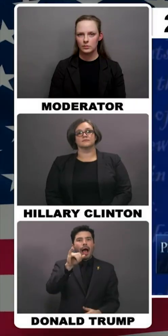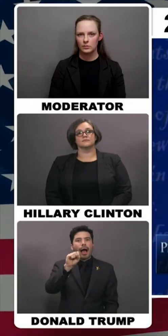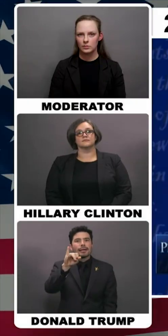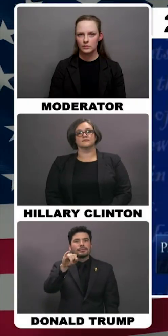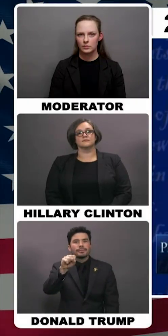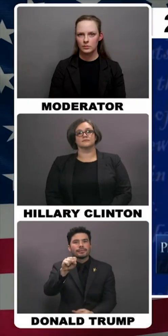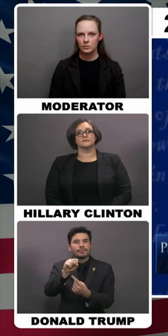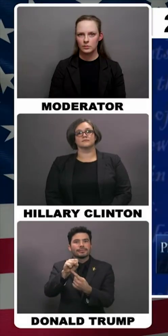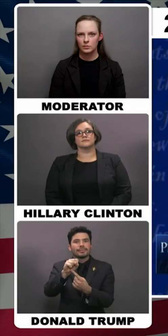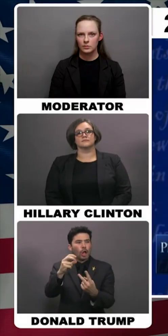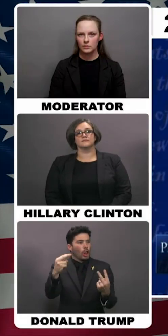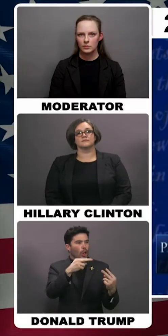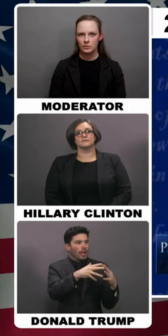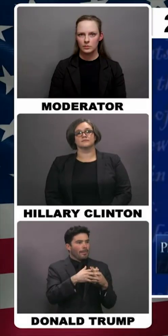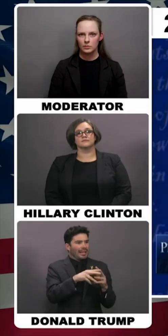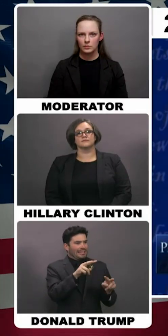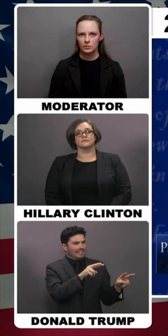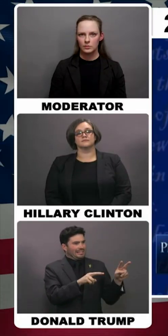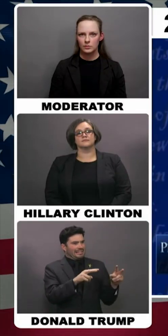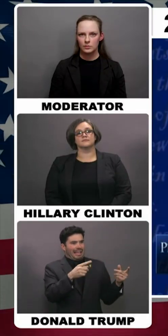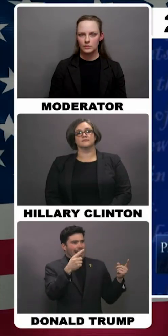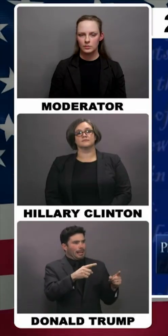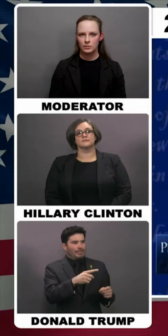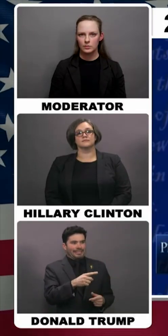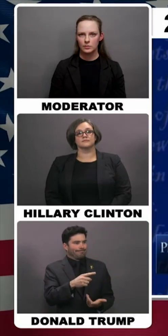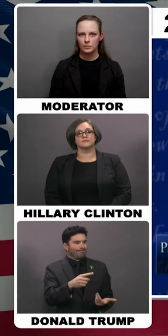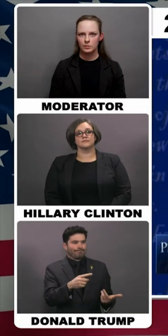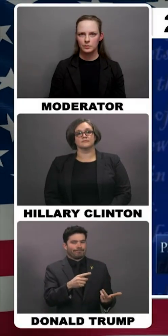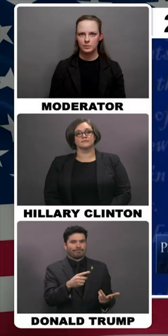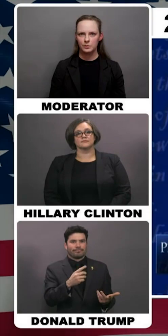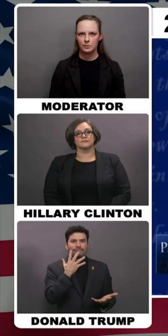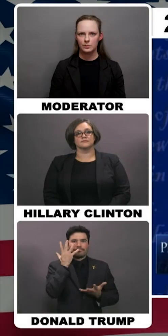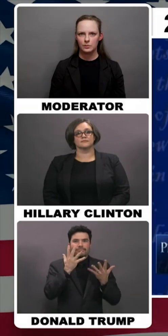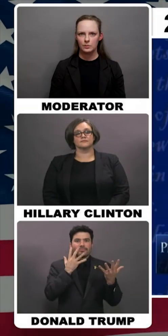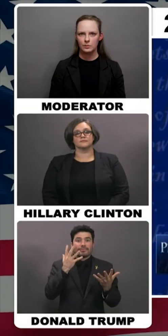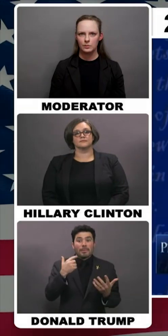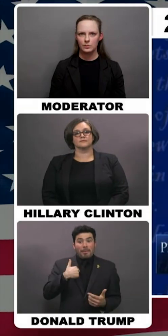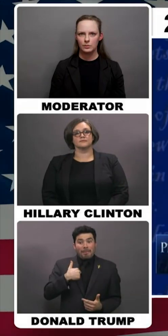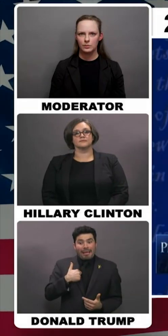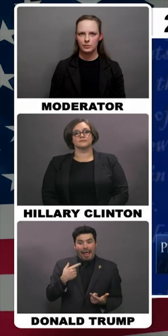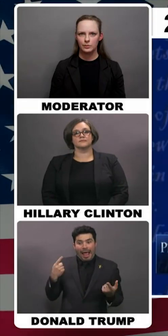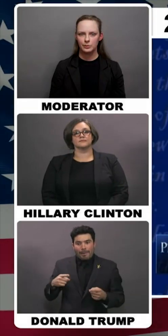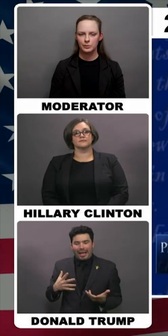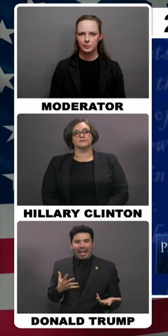Yes, I'm very embarrassed by it. I hate it, but it's locker room talk, and it's one of those things,